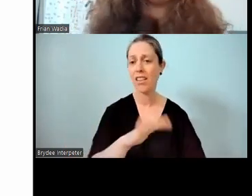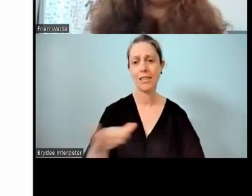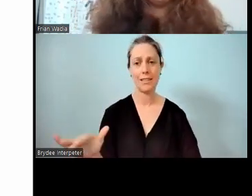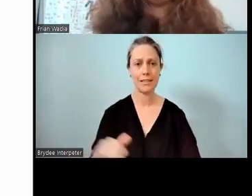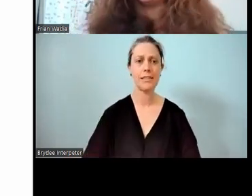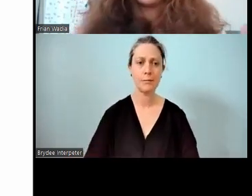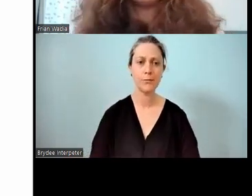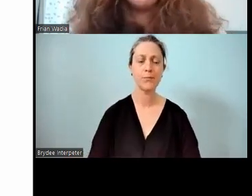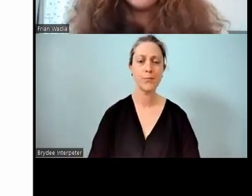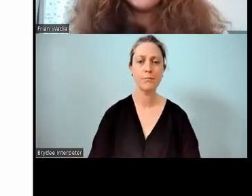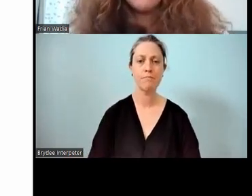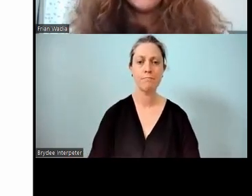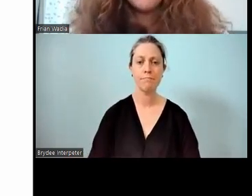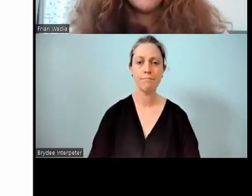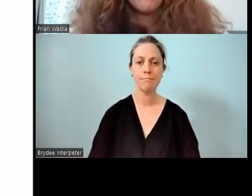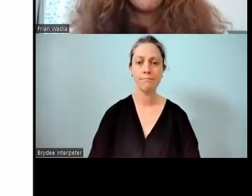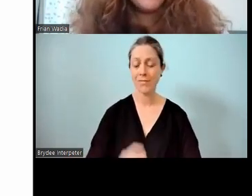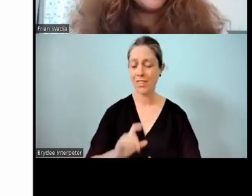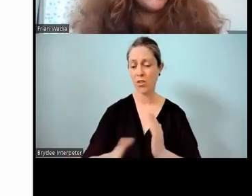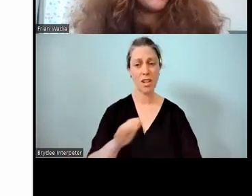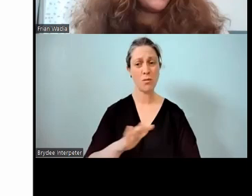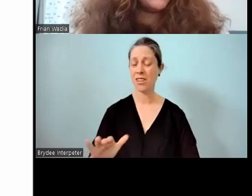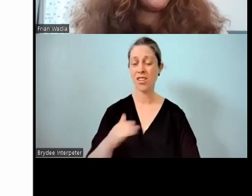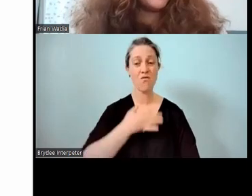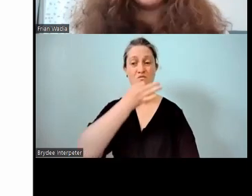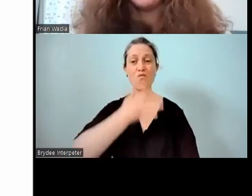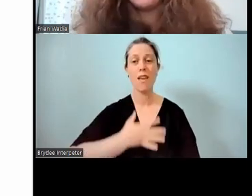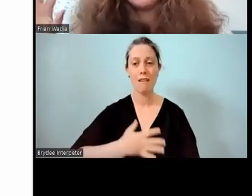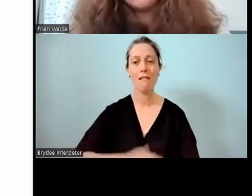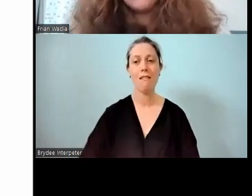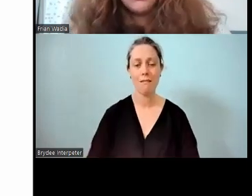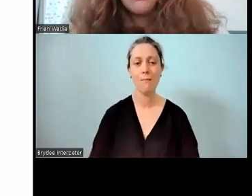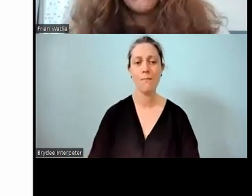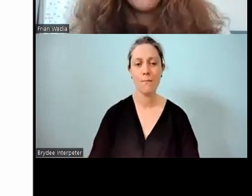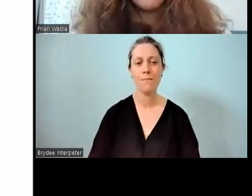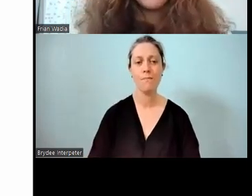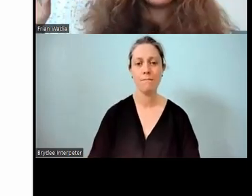You know, it doesn't happen for our disabled children often. They're only allowed a certain number of us,